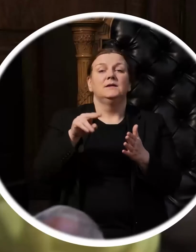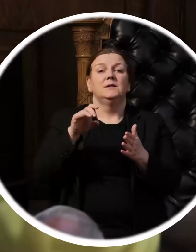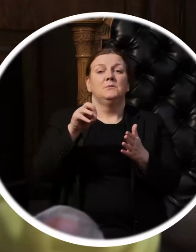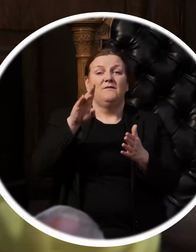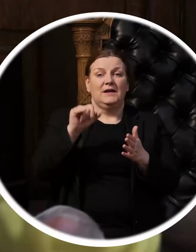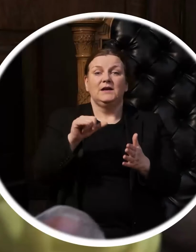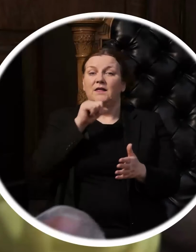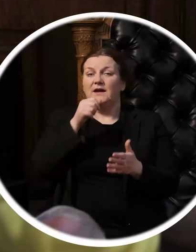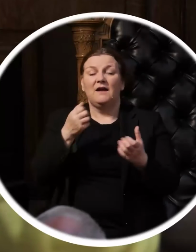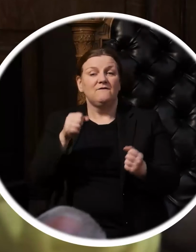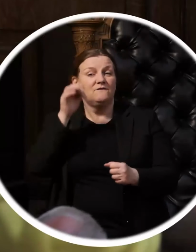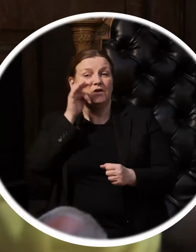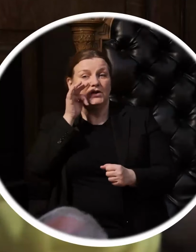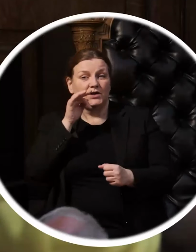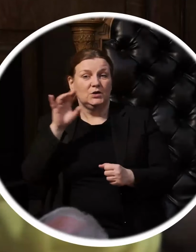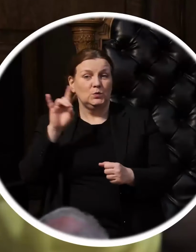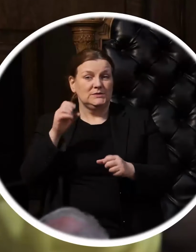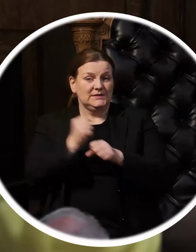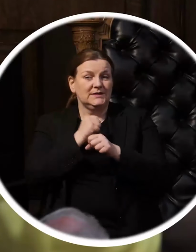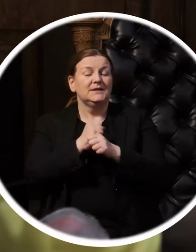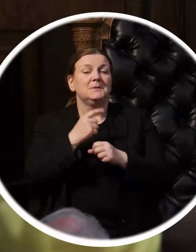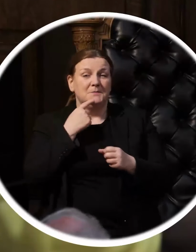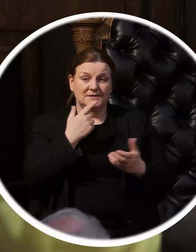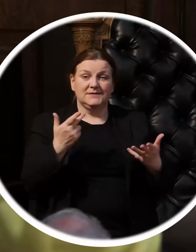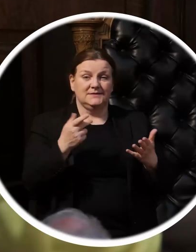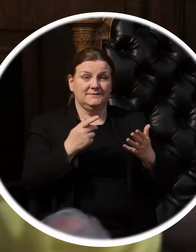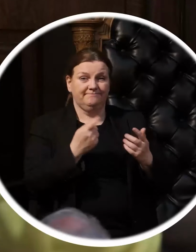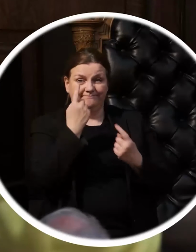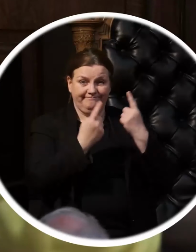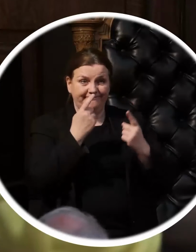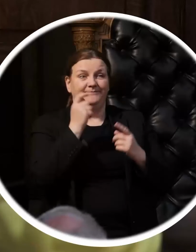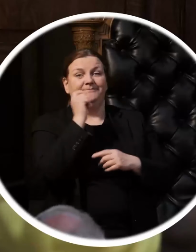Heuston, but he entered this design for Broadstone Station and was successful.